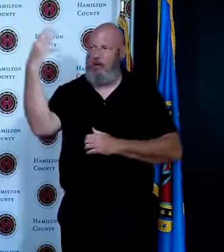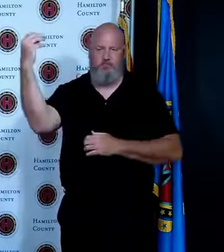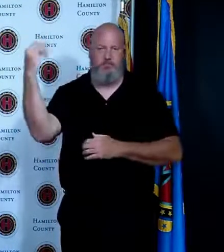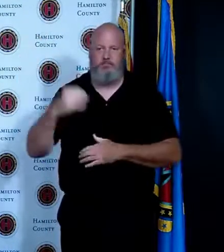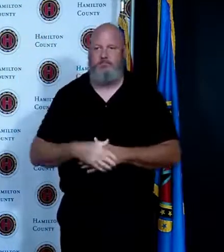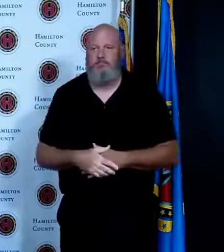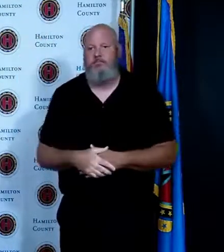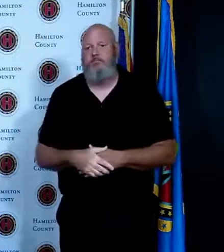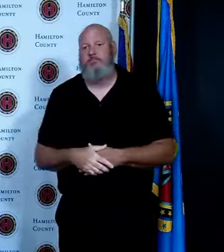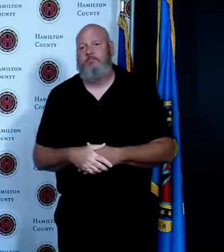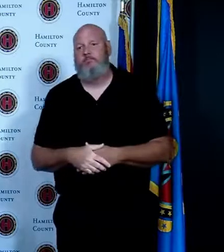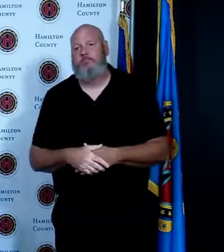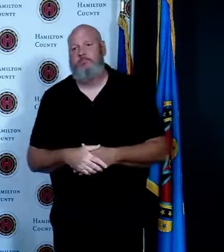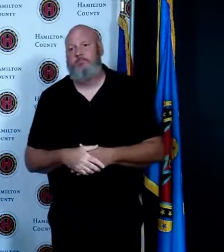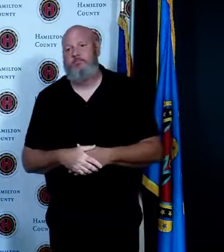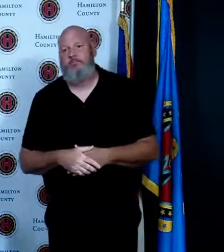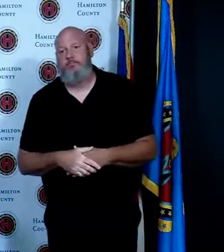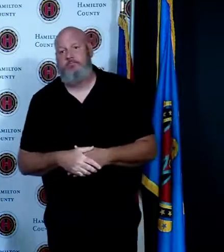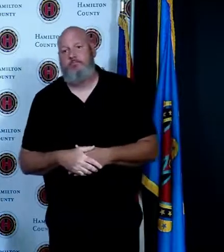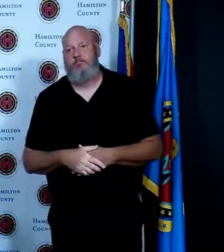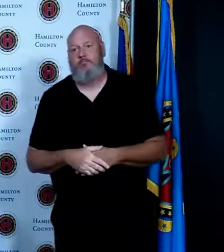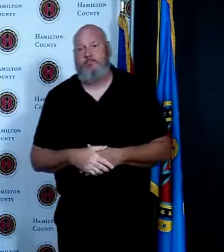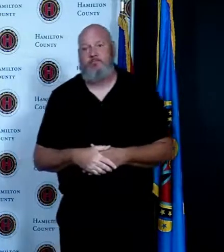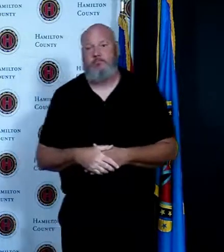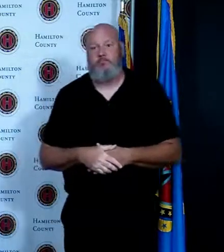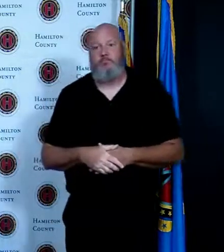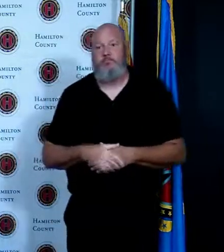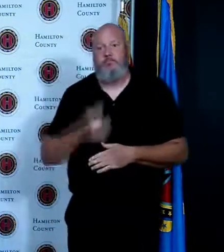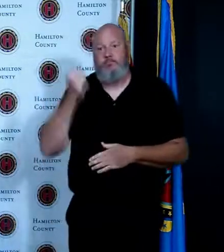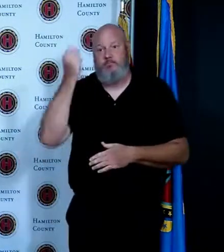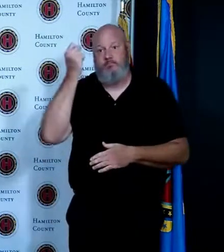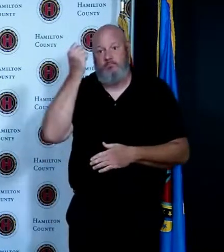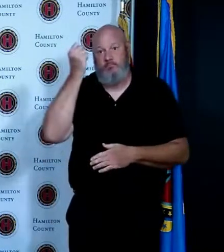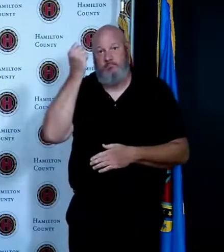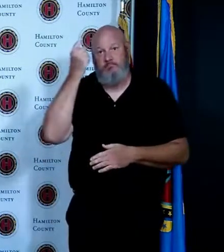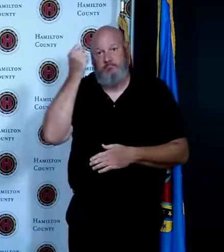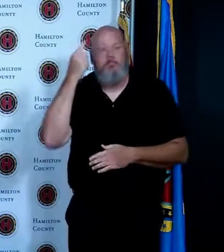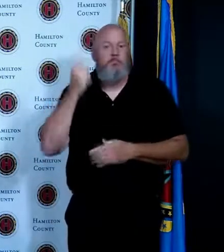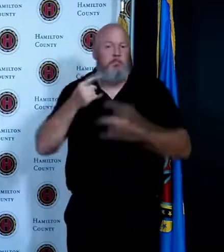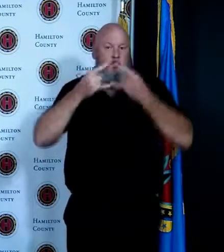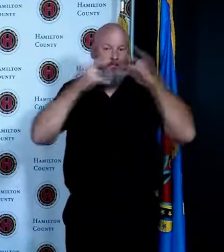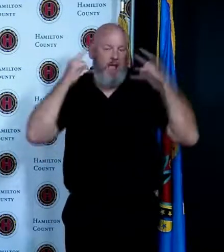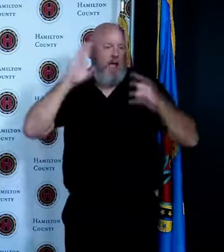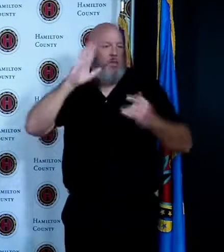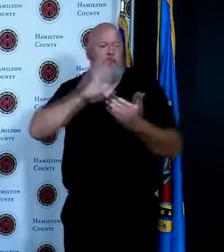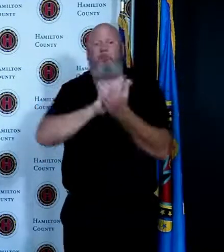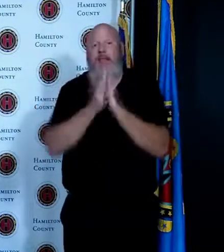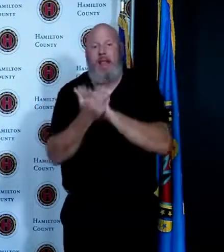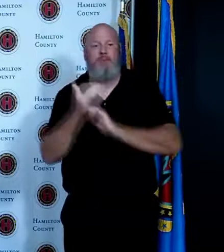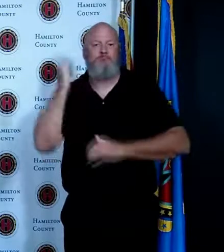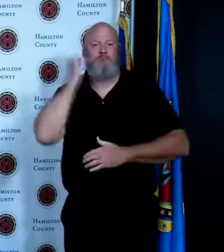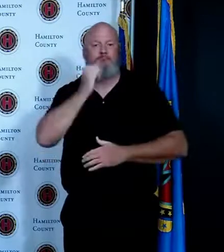reduce the spread and so I have received many emails and phone calls regarding